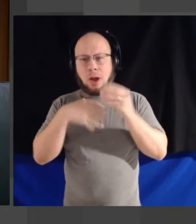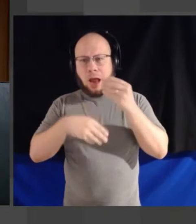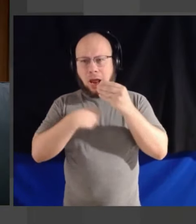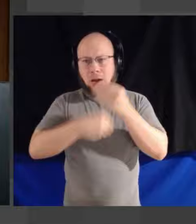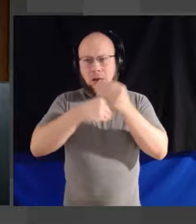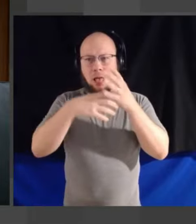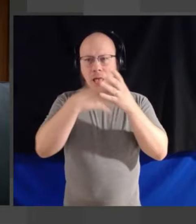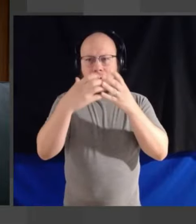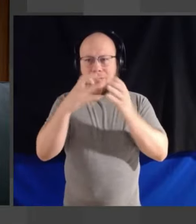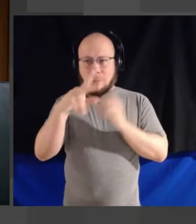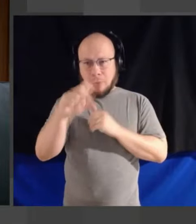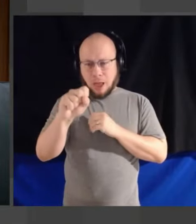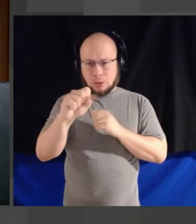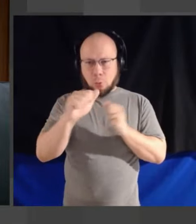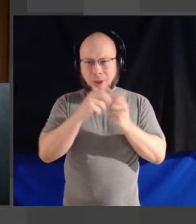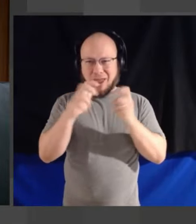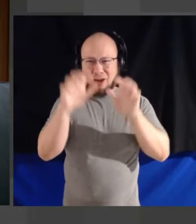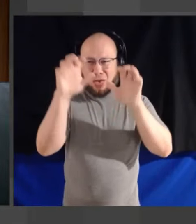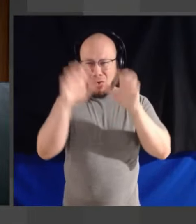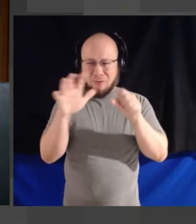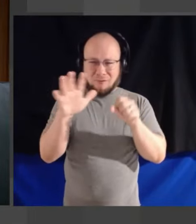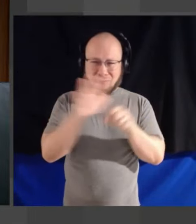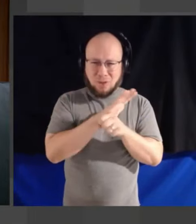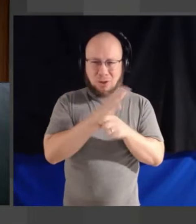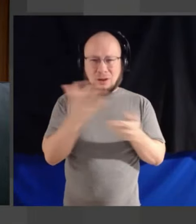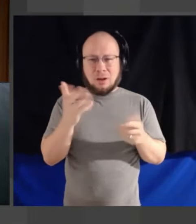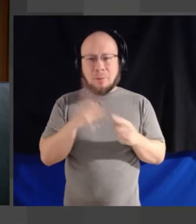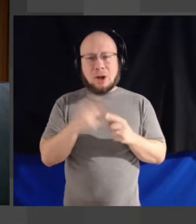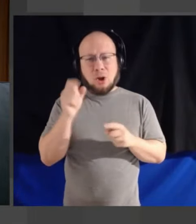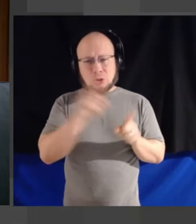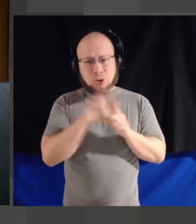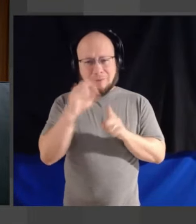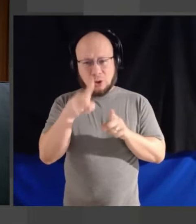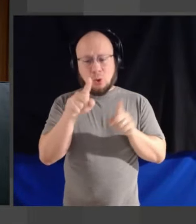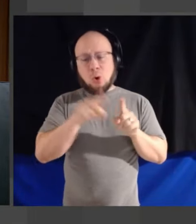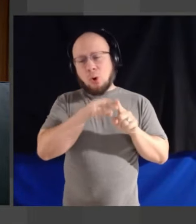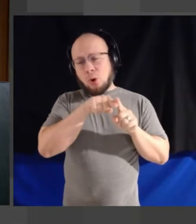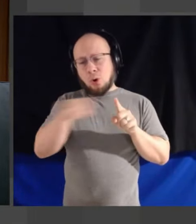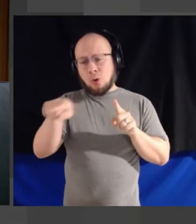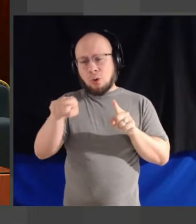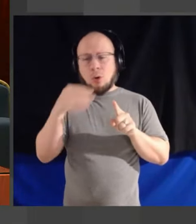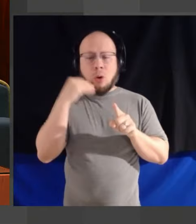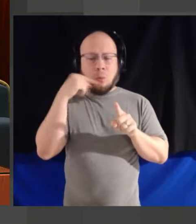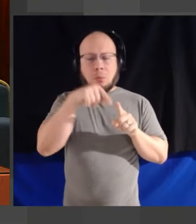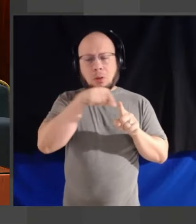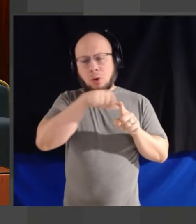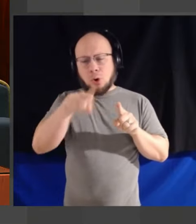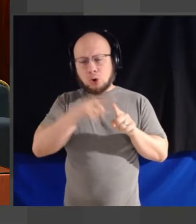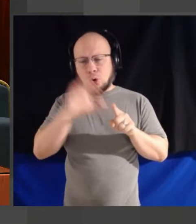HUGE BUILD. THAT IS SOMETHING THE SHULKERS HELP WITH.